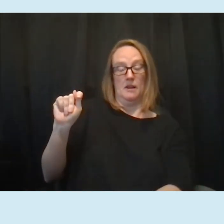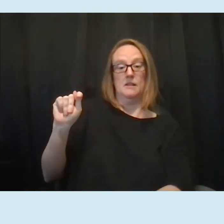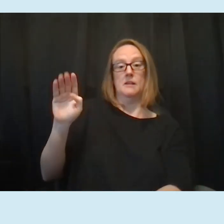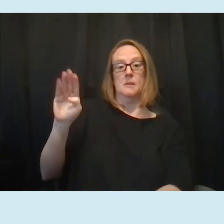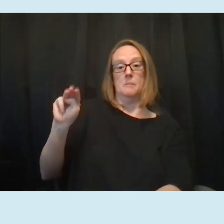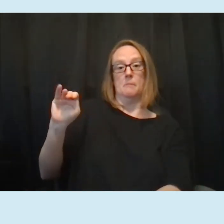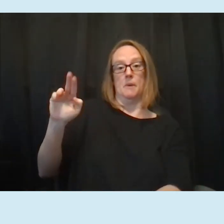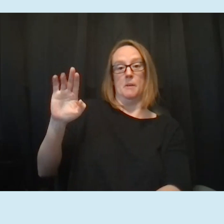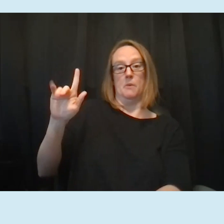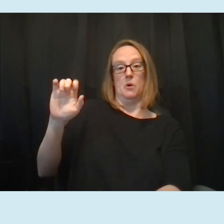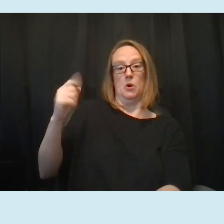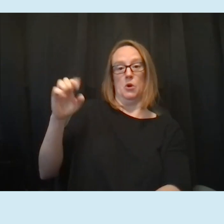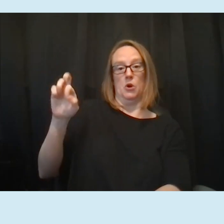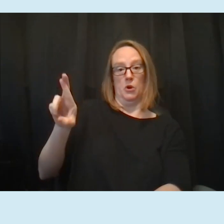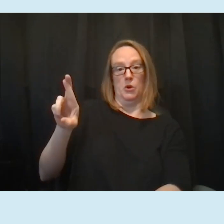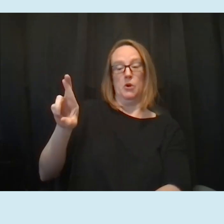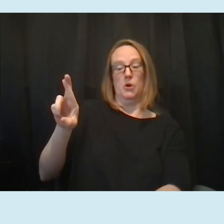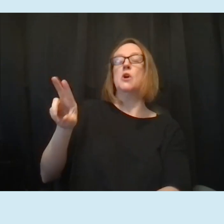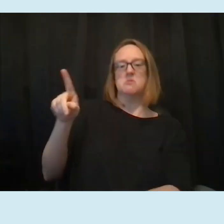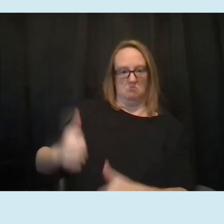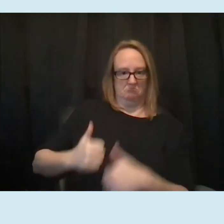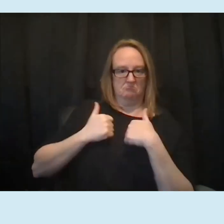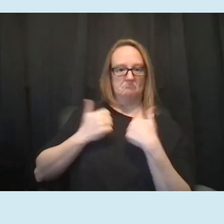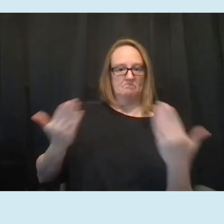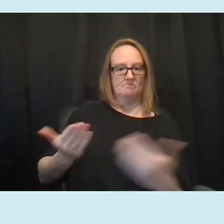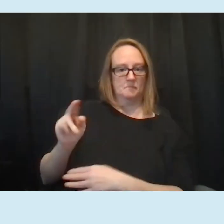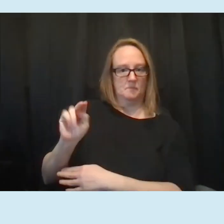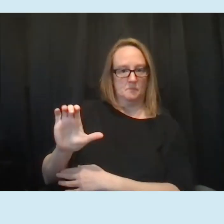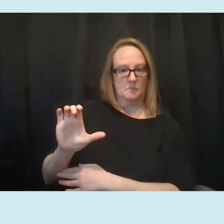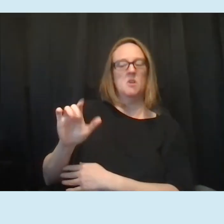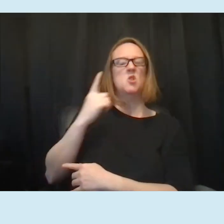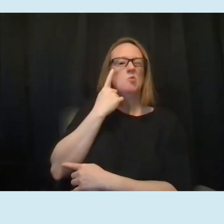Artist Link Project. Kat has just launched there self-bound book of poems titled star